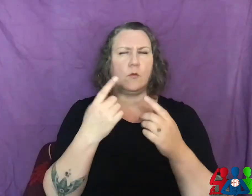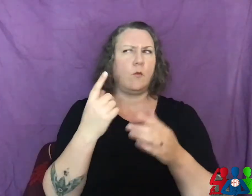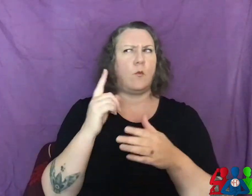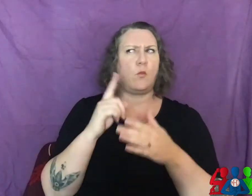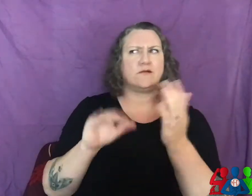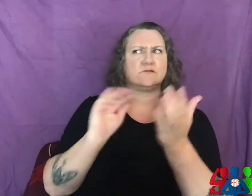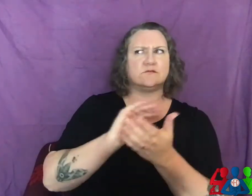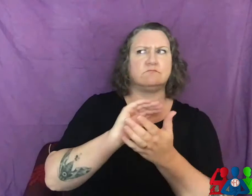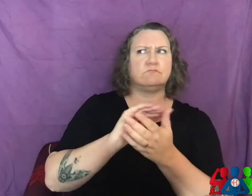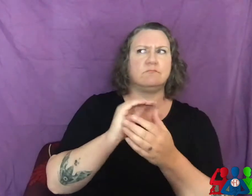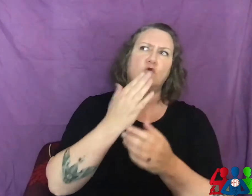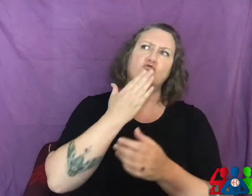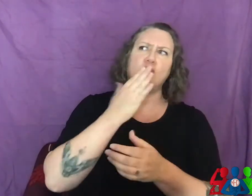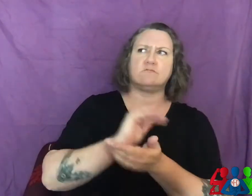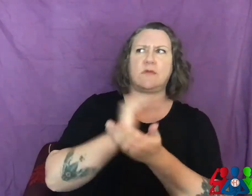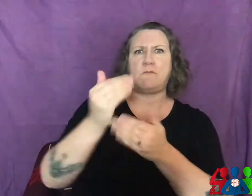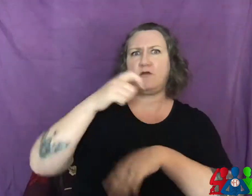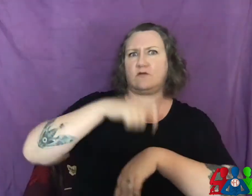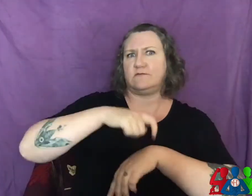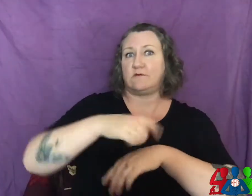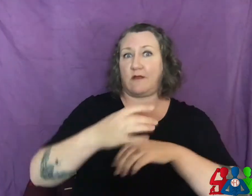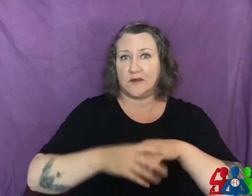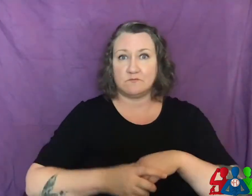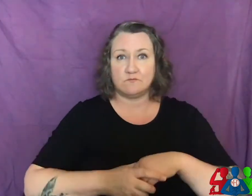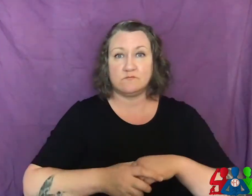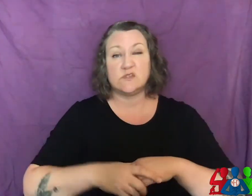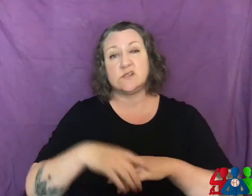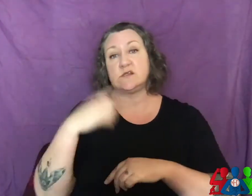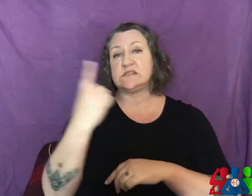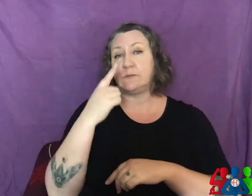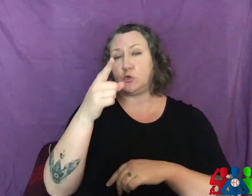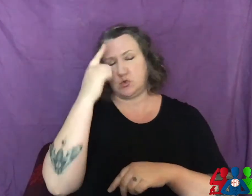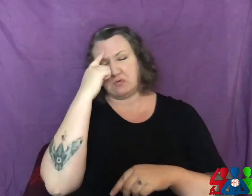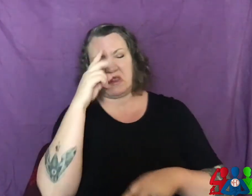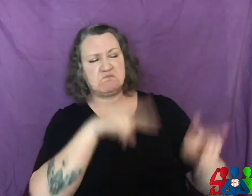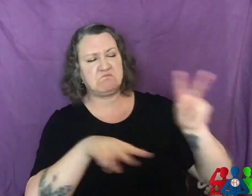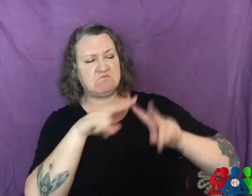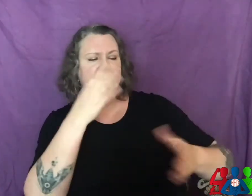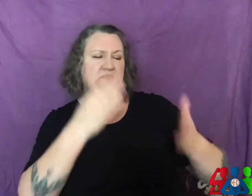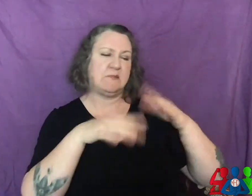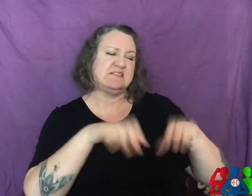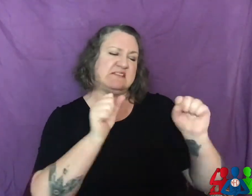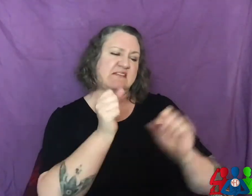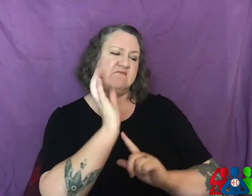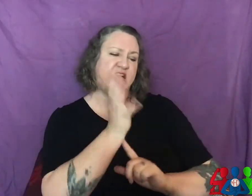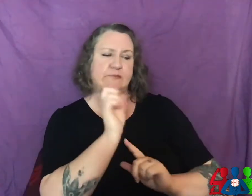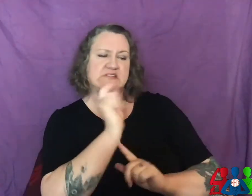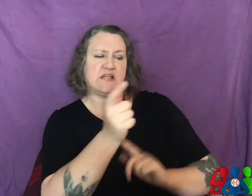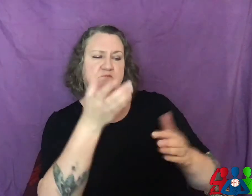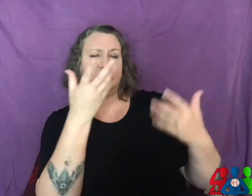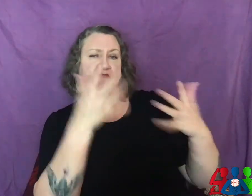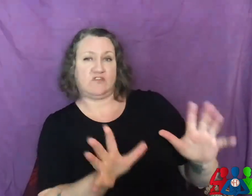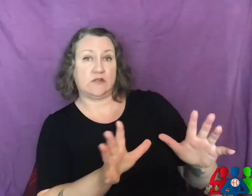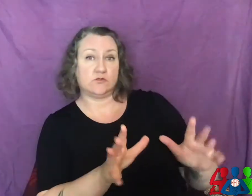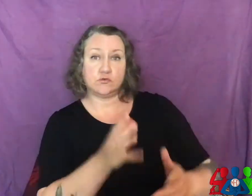by the student. You should think about what a good amount of time should be. Sometimes you may